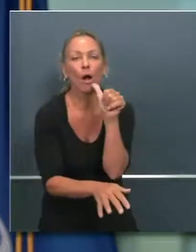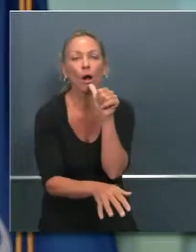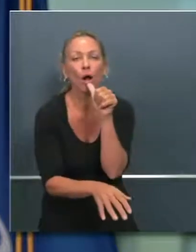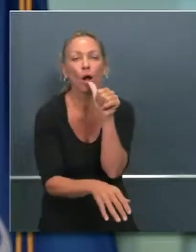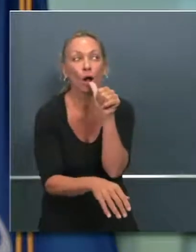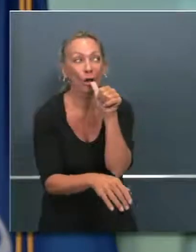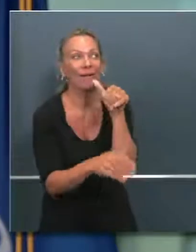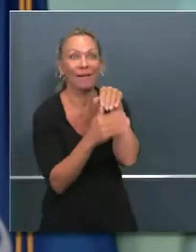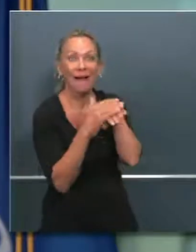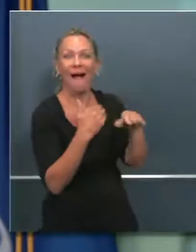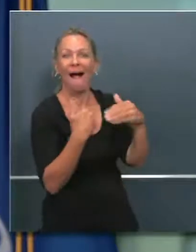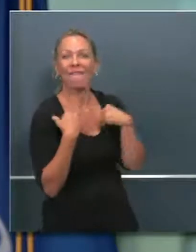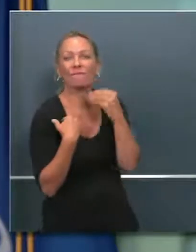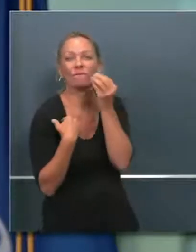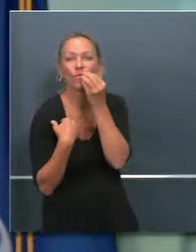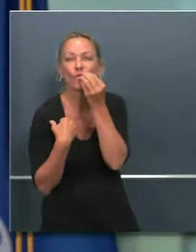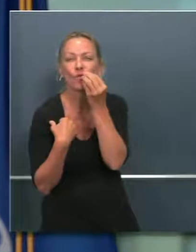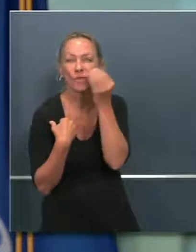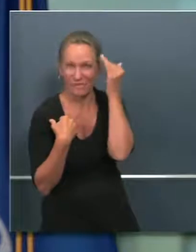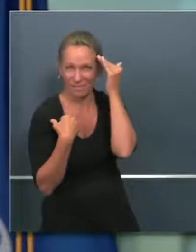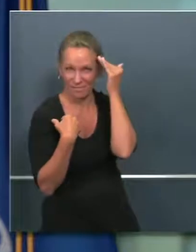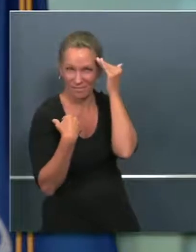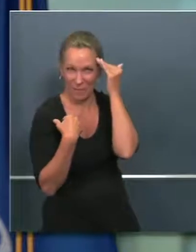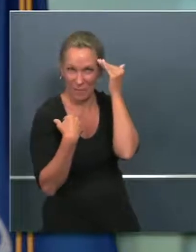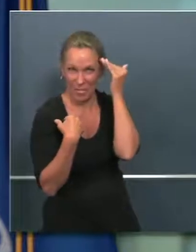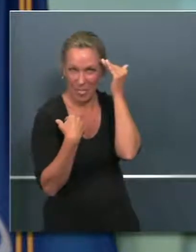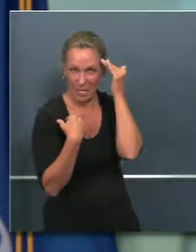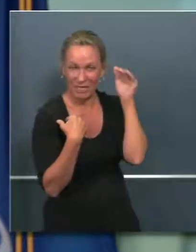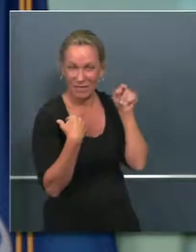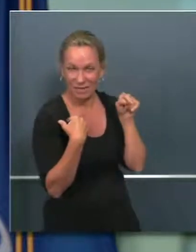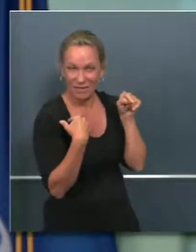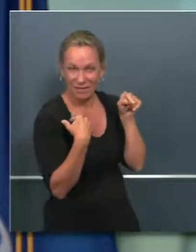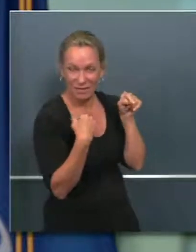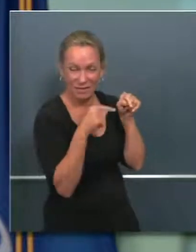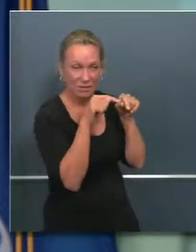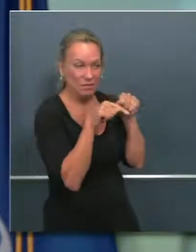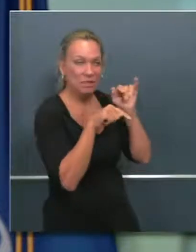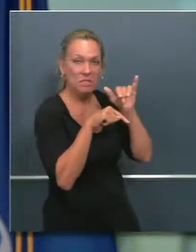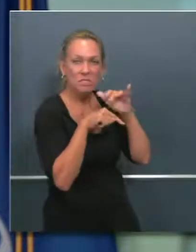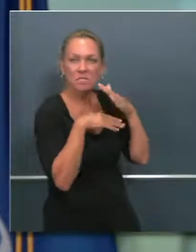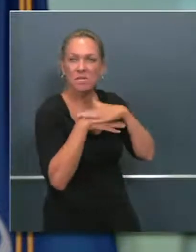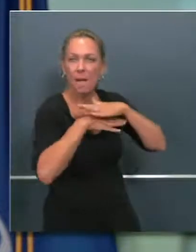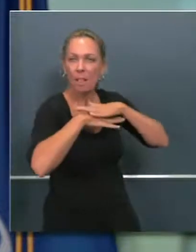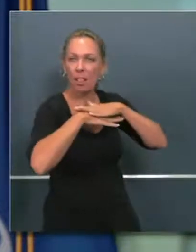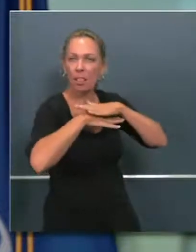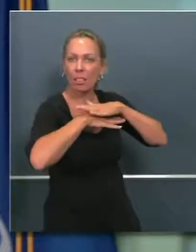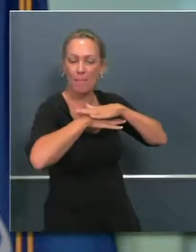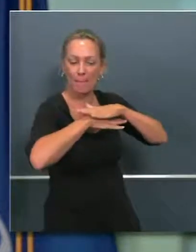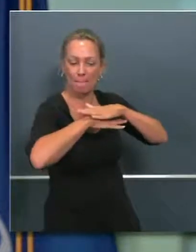at the quote restaurant bar have a drink as well those are different in how we handled it in this